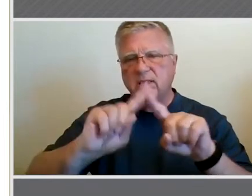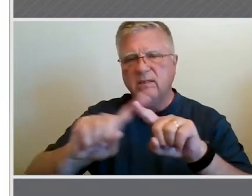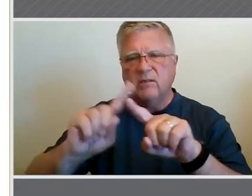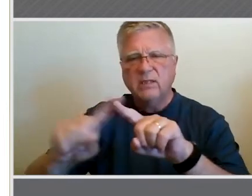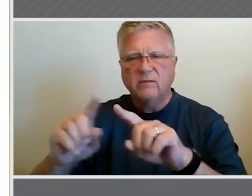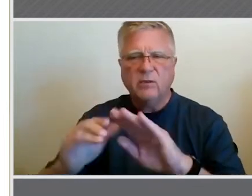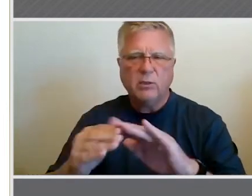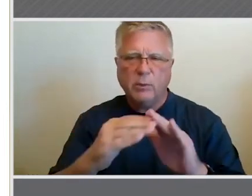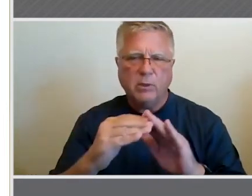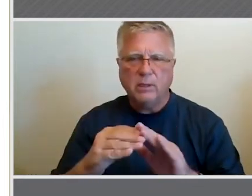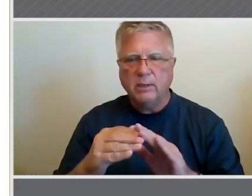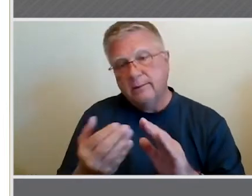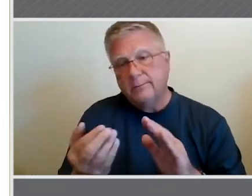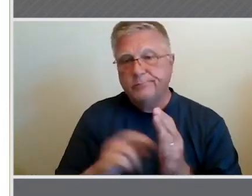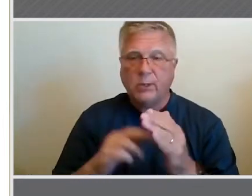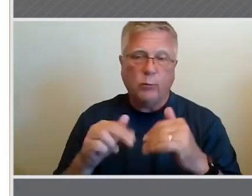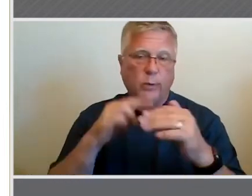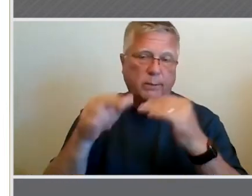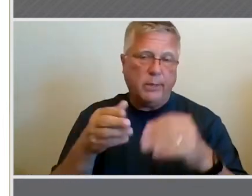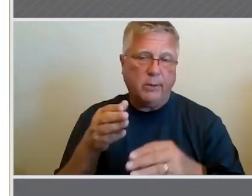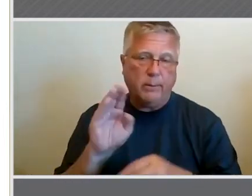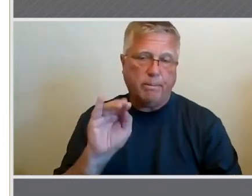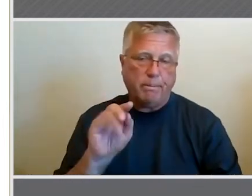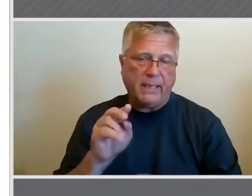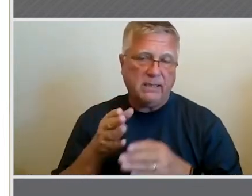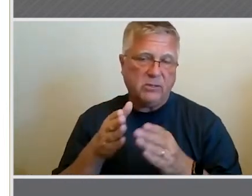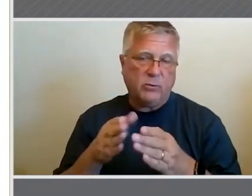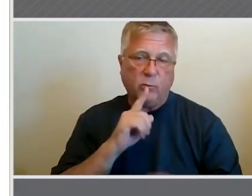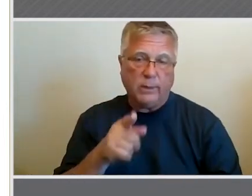rebuild Main Streets really in these in these business districts.